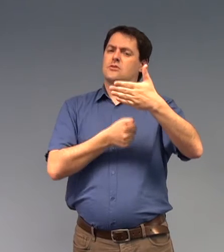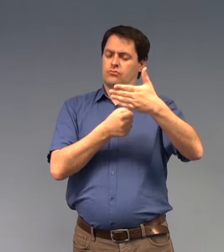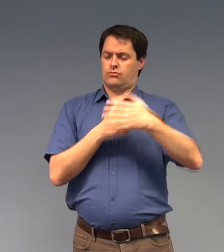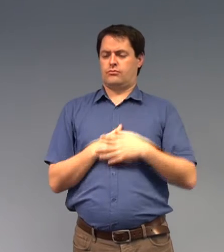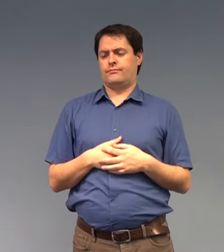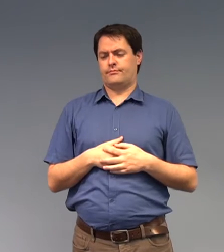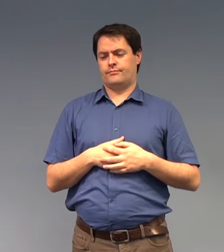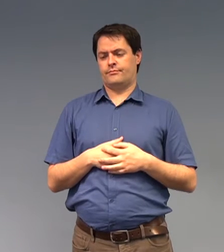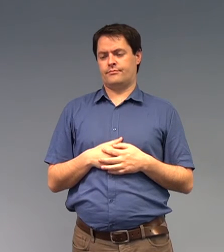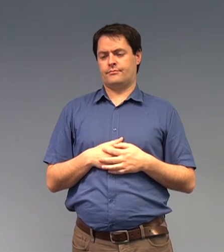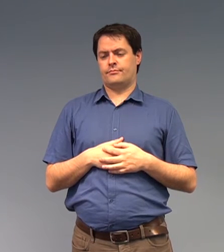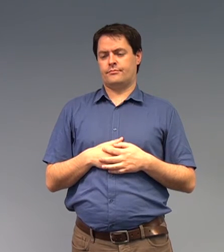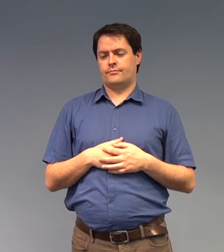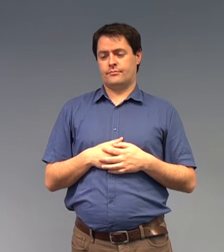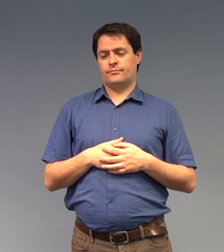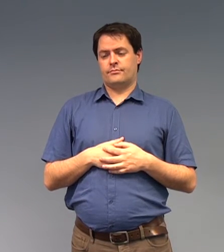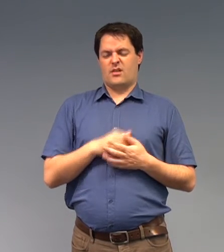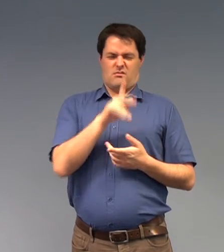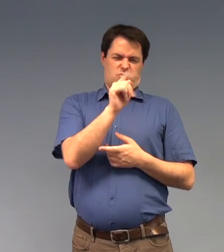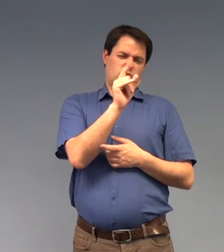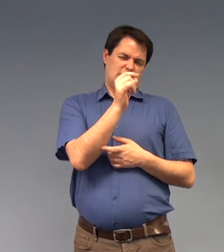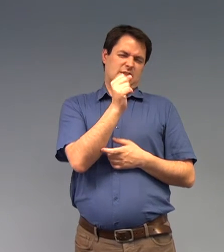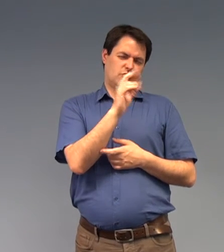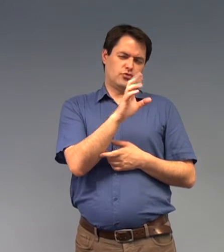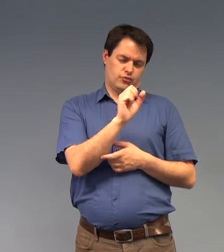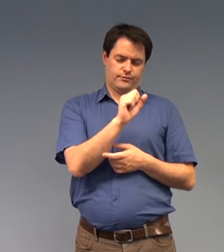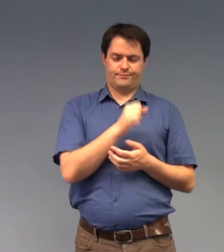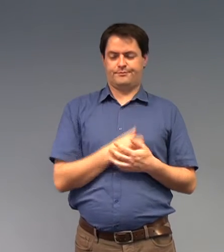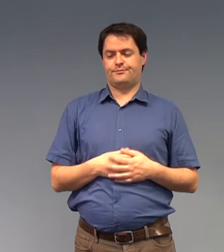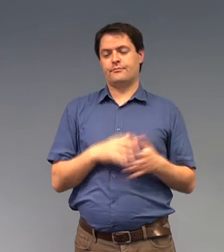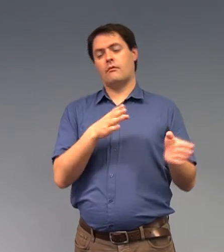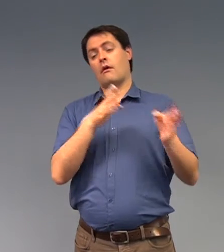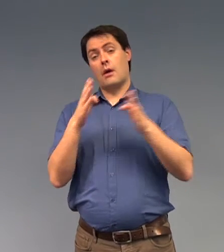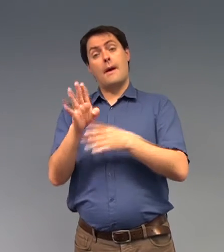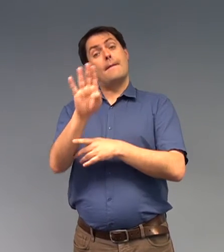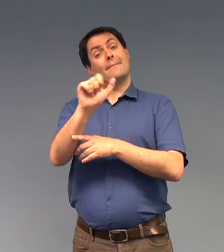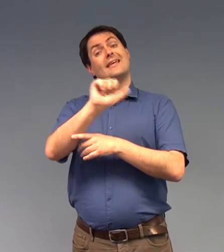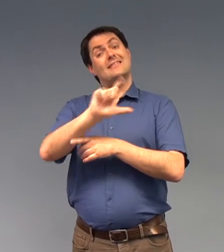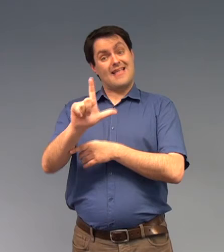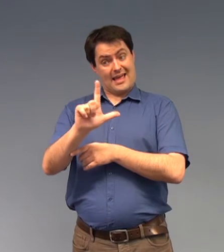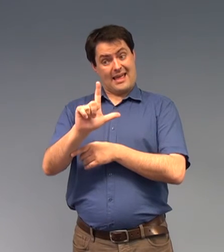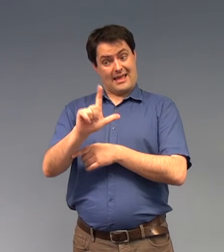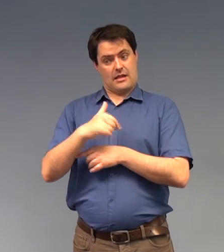If we look at one example from the script in English that talked about "three protestors,"